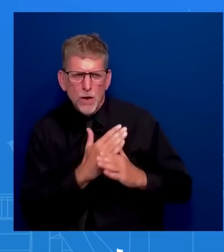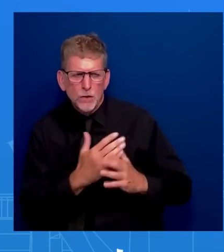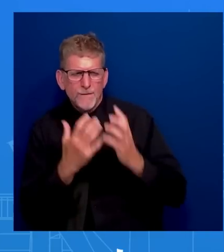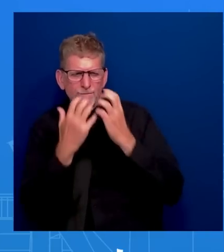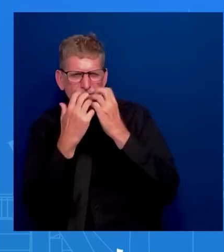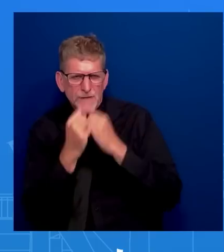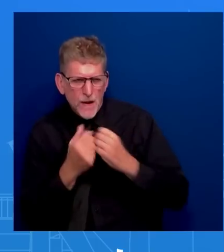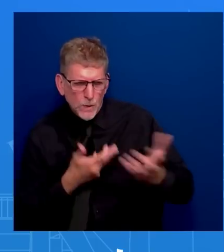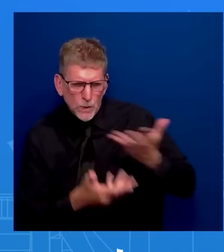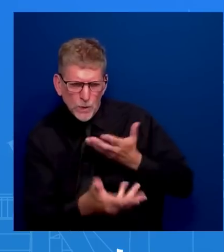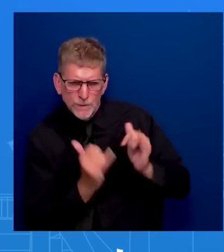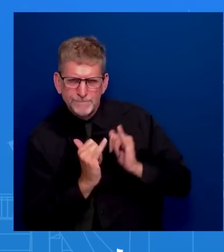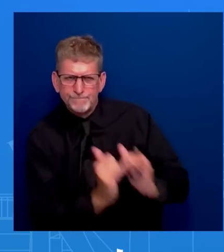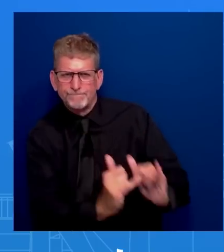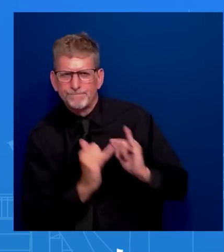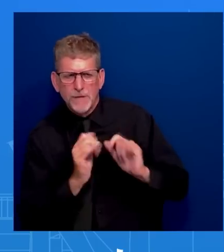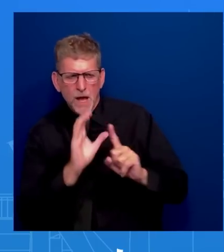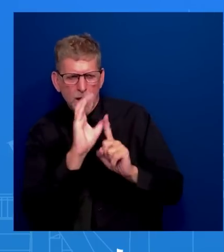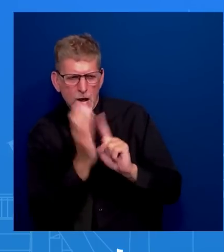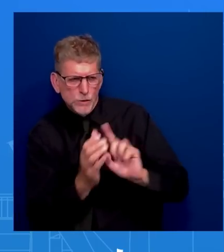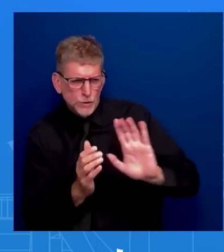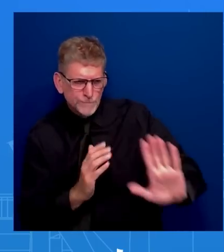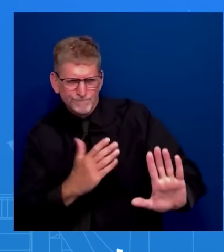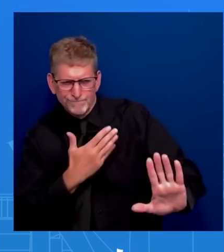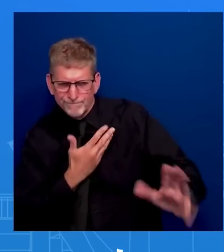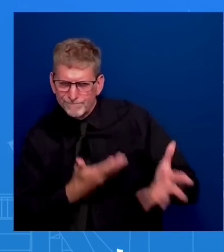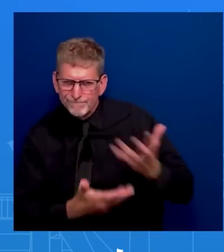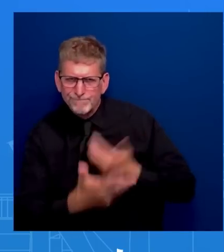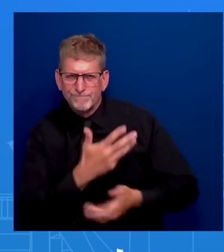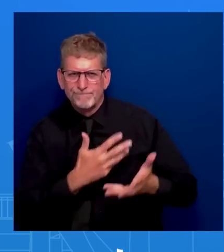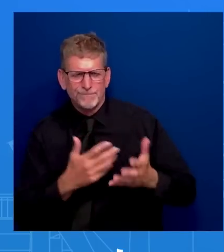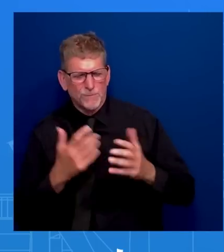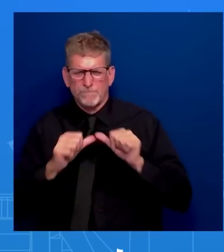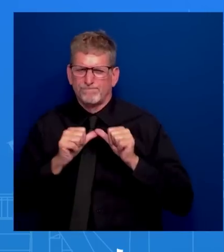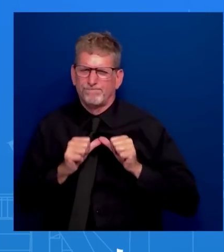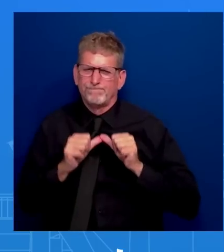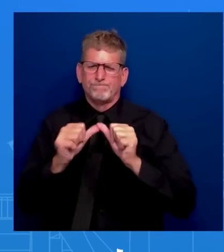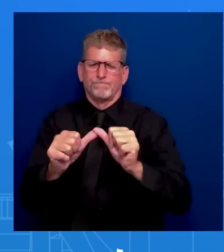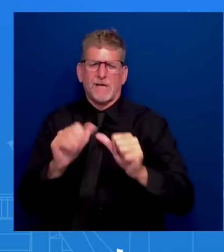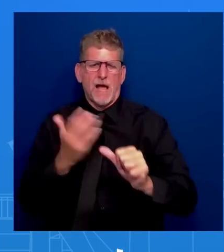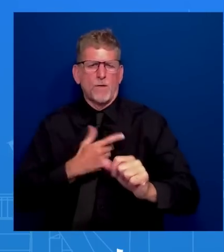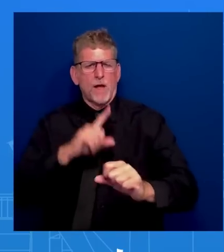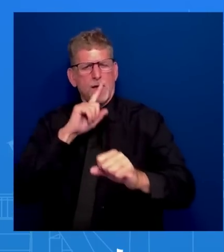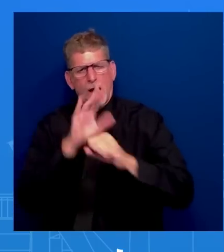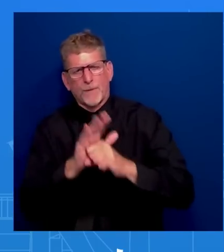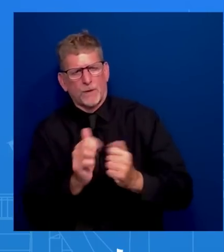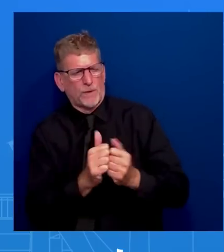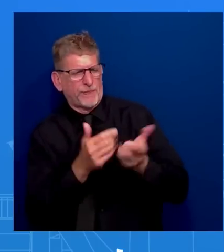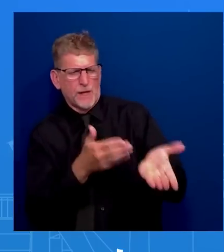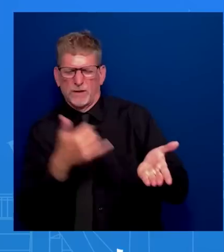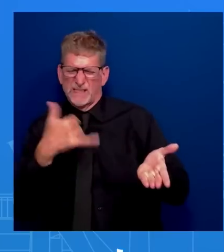So we want to make sure that our commitment is there. There is going to be many issues to talk about for the summit.